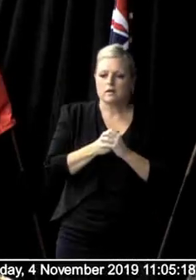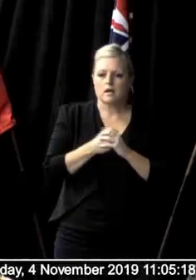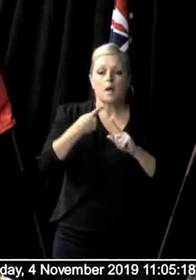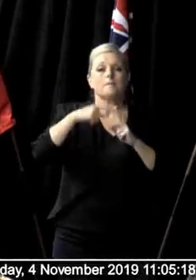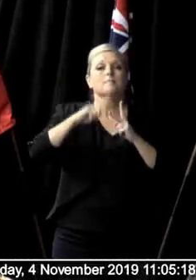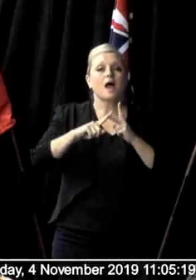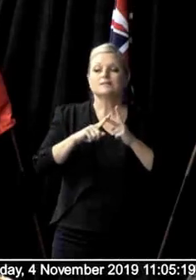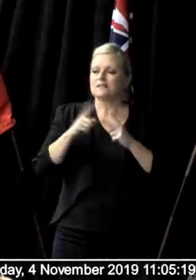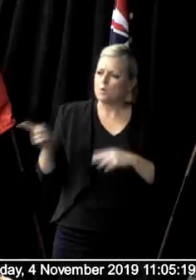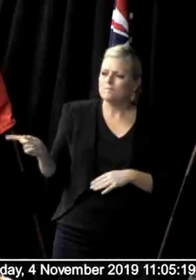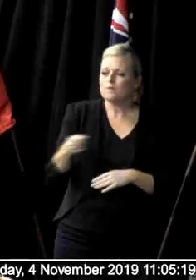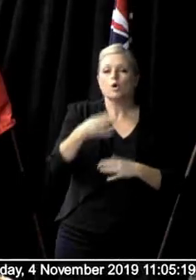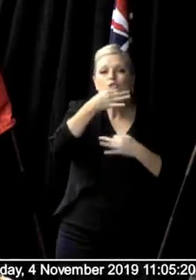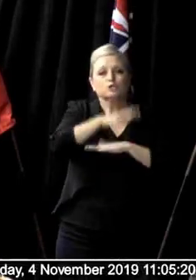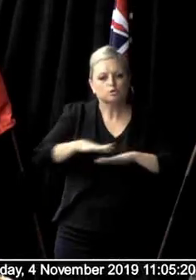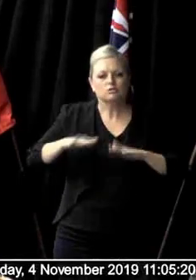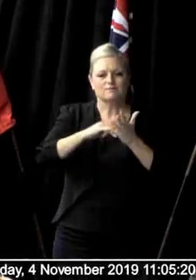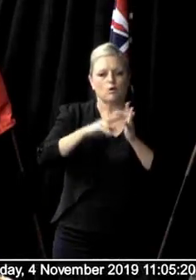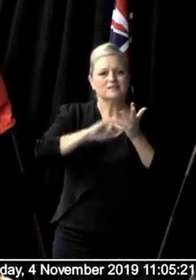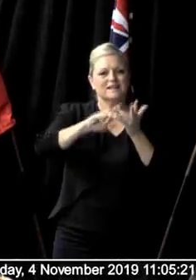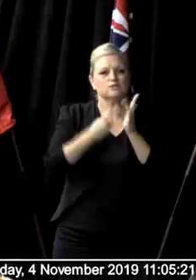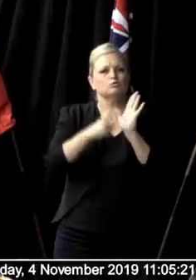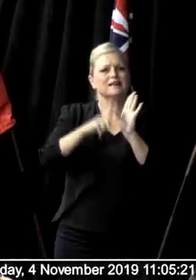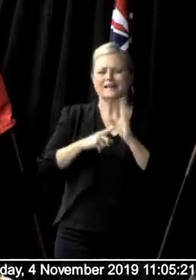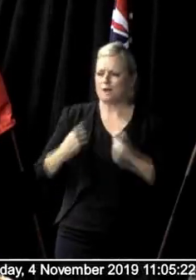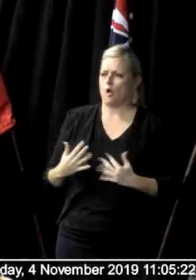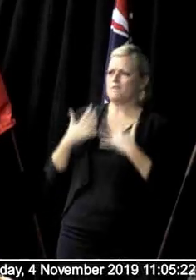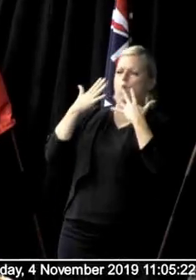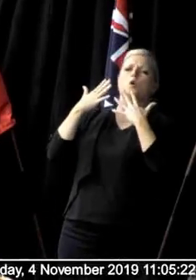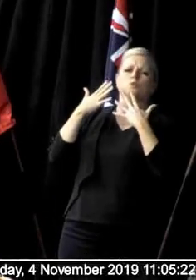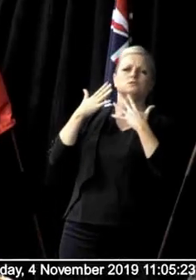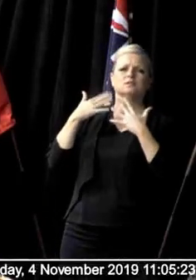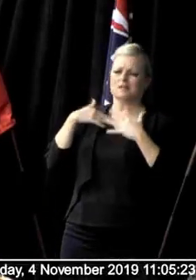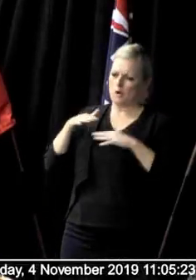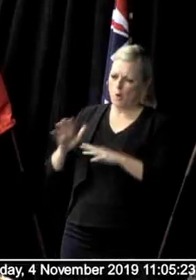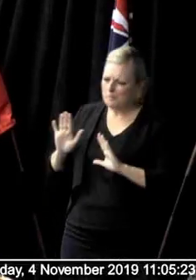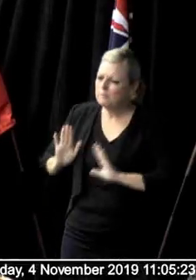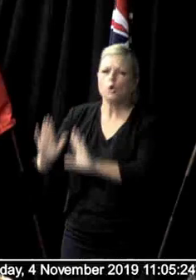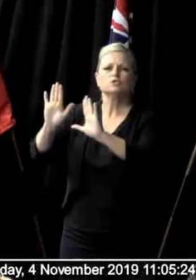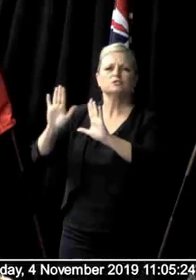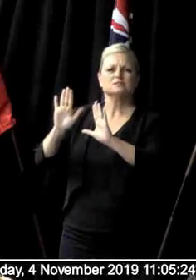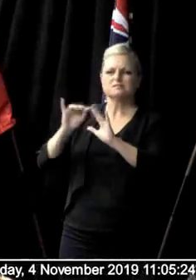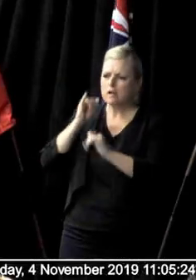classes and music, and a child pushed downstairs, called names and threatened with rape.